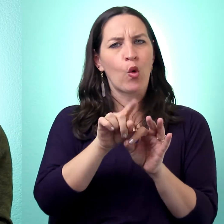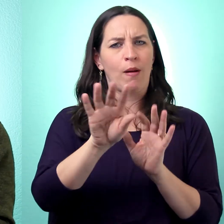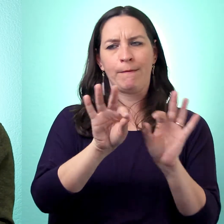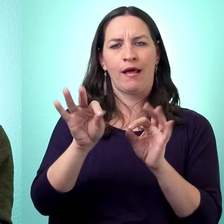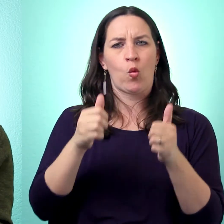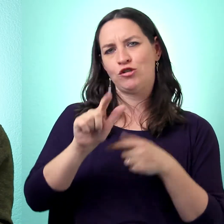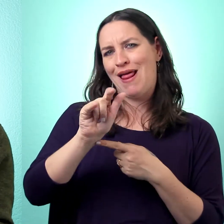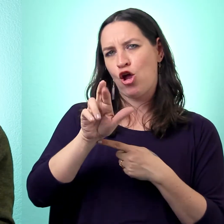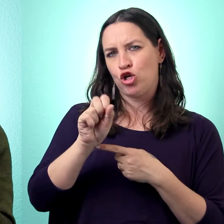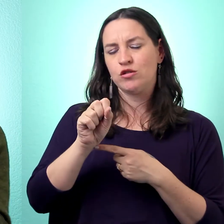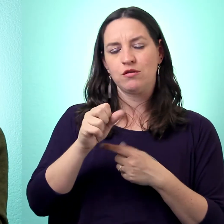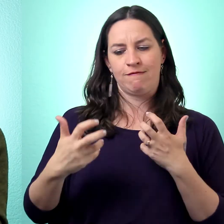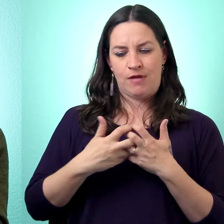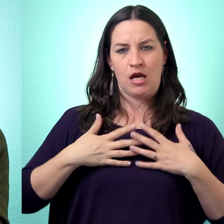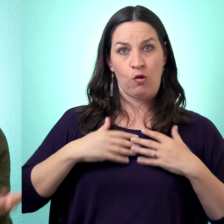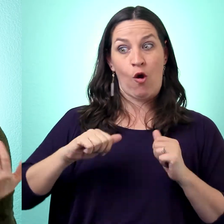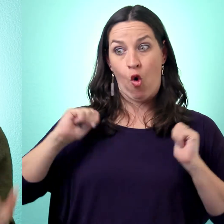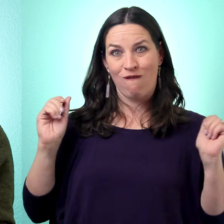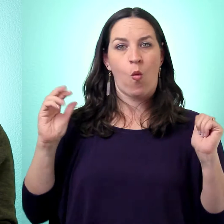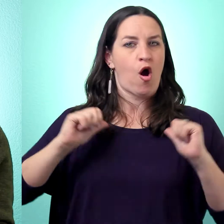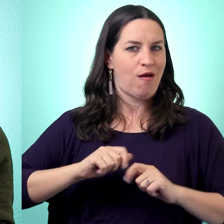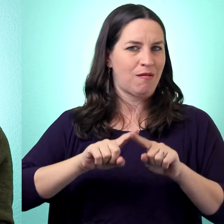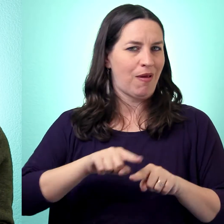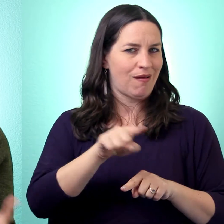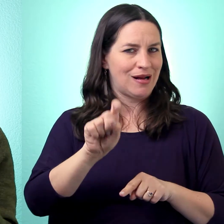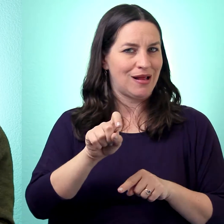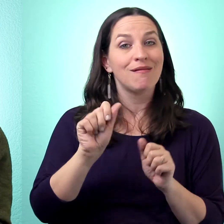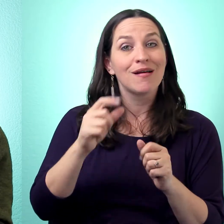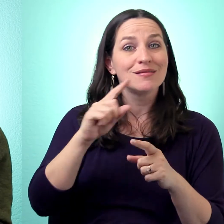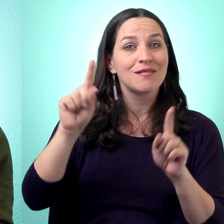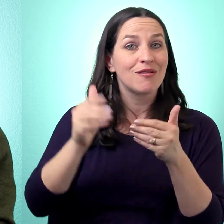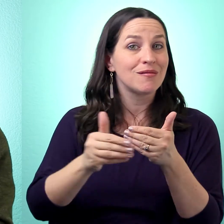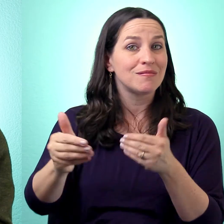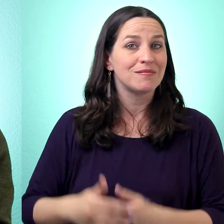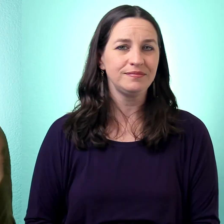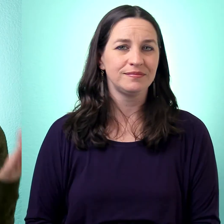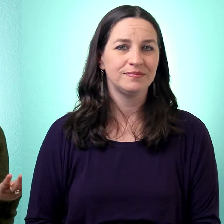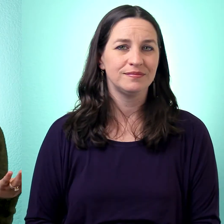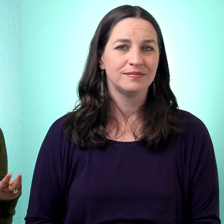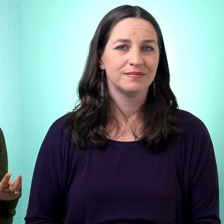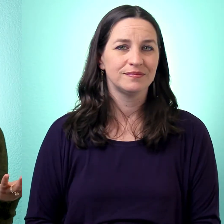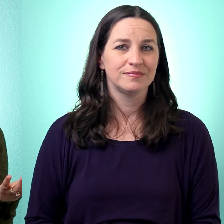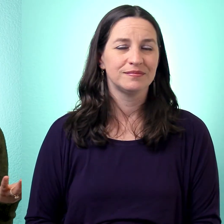with you in order to make sure you're comfortable so that you can do the test to the best of your abilities. Once you have your outfit laid out,